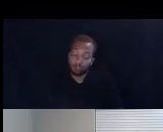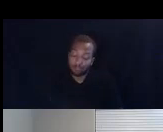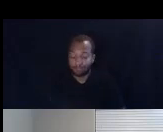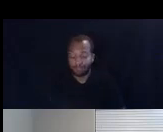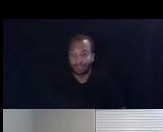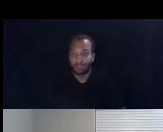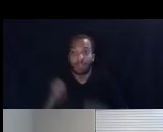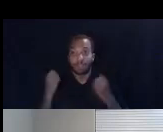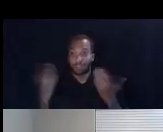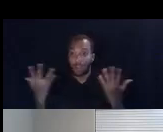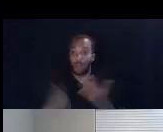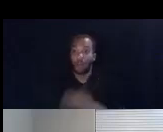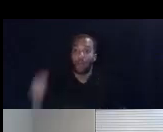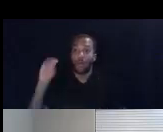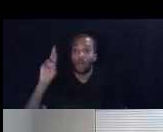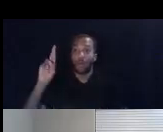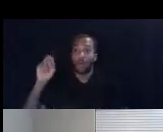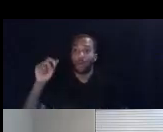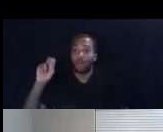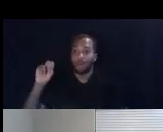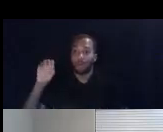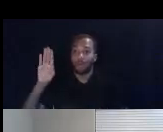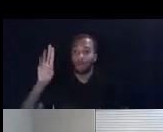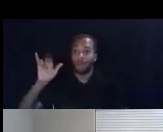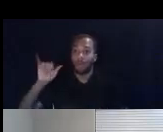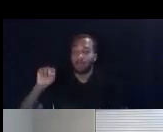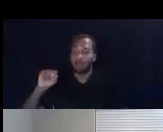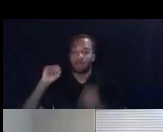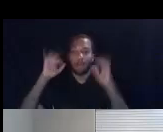So OregonBuys is a great resource that we try to share with our community partners.